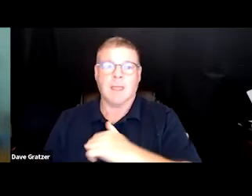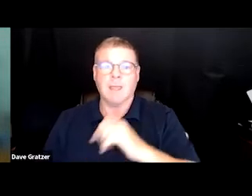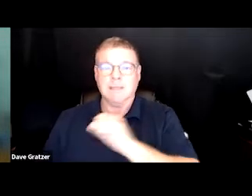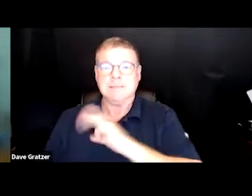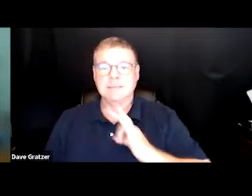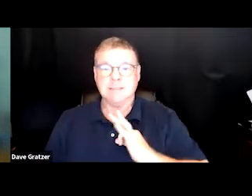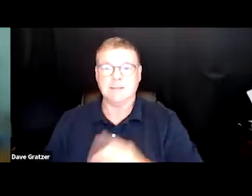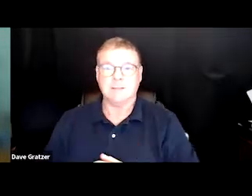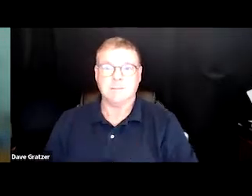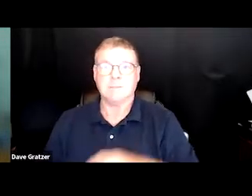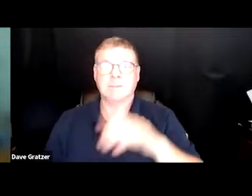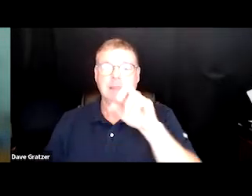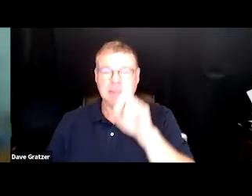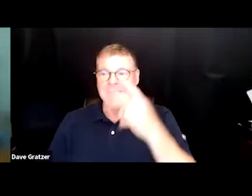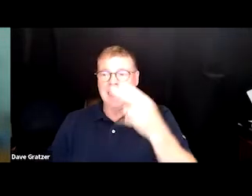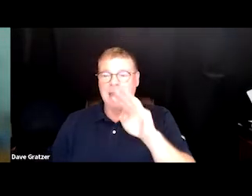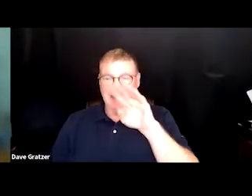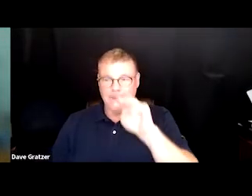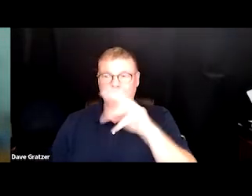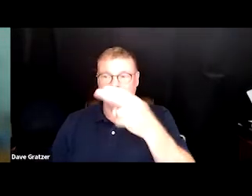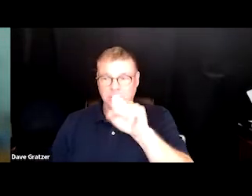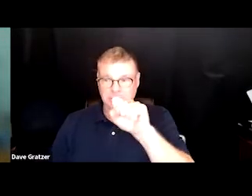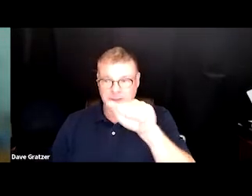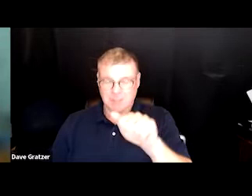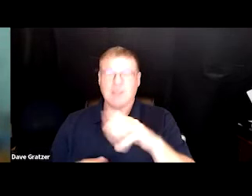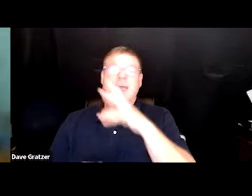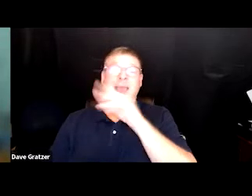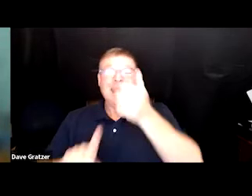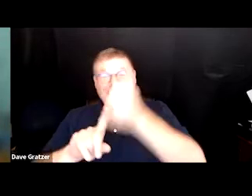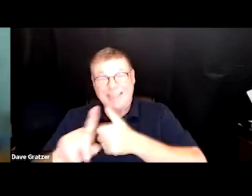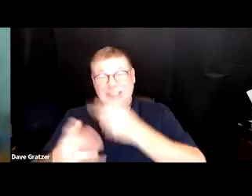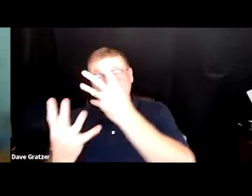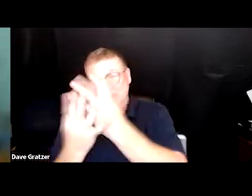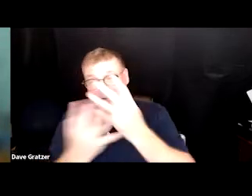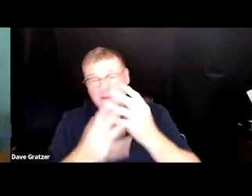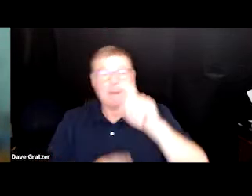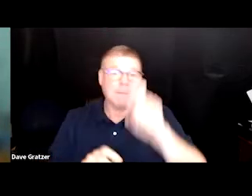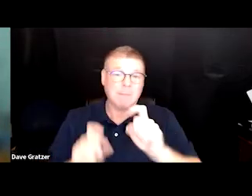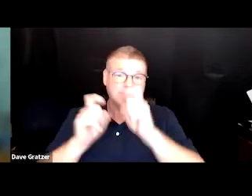our DMHAS staff. Each jail is required to submit an MCMR